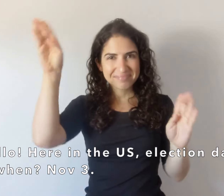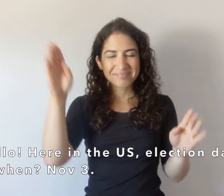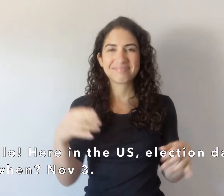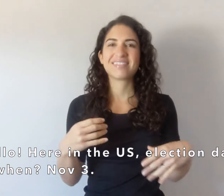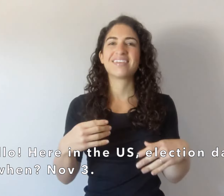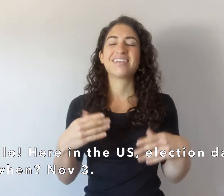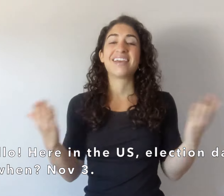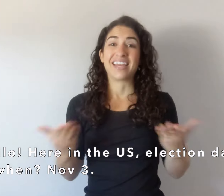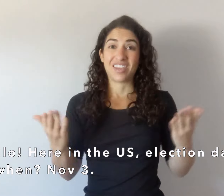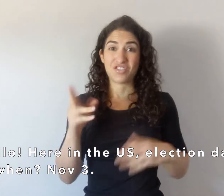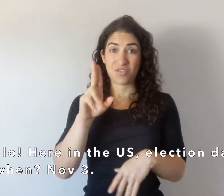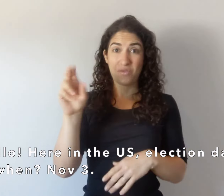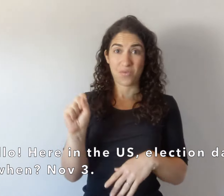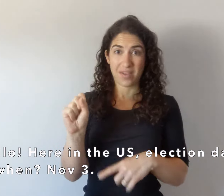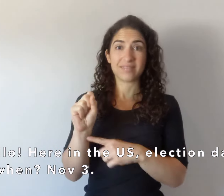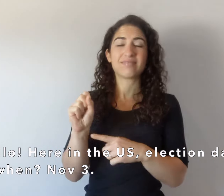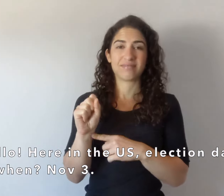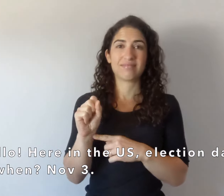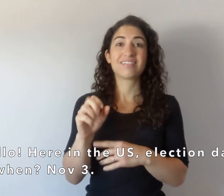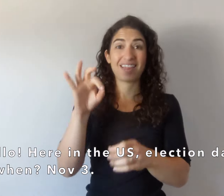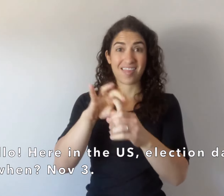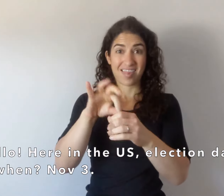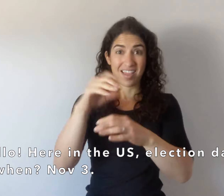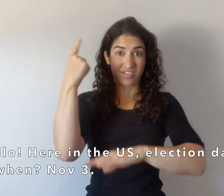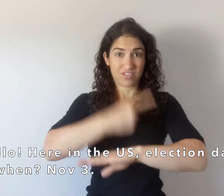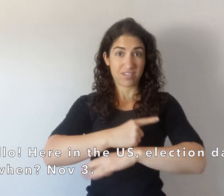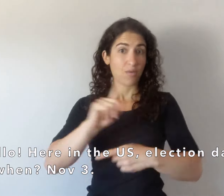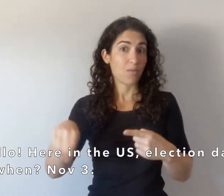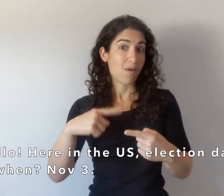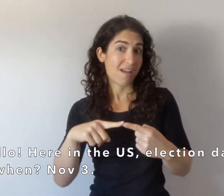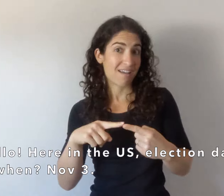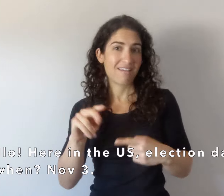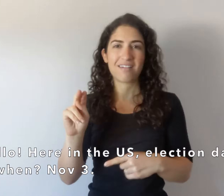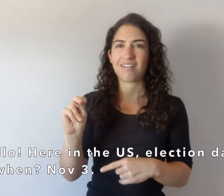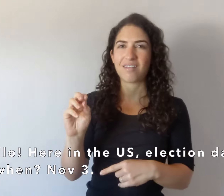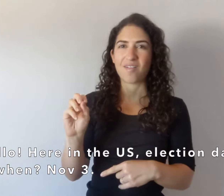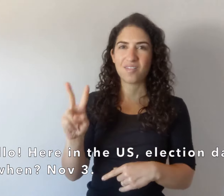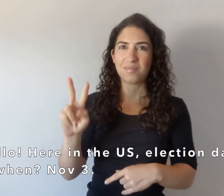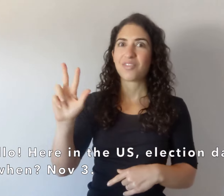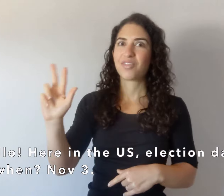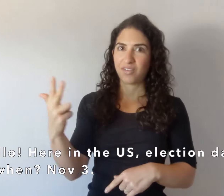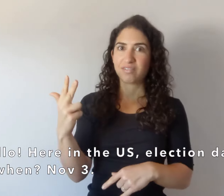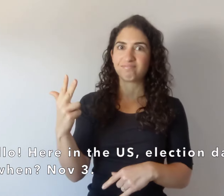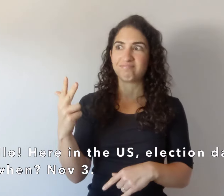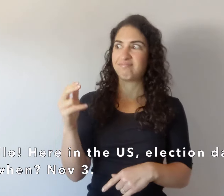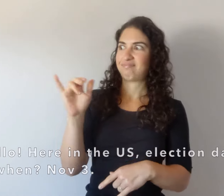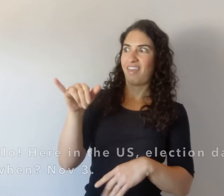Hello, hello! Here in the U.S., election day is when? November 3rd.